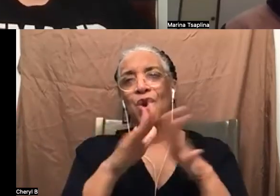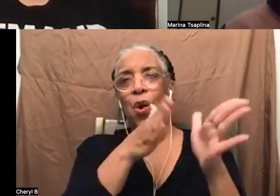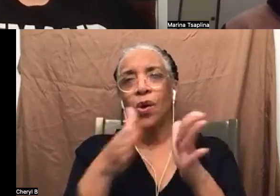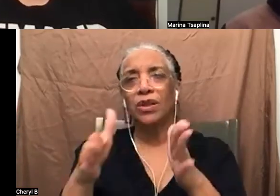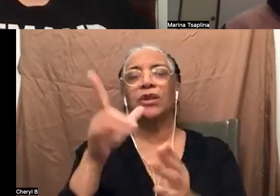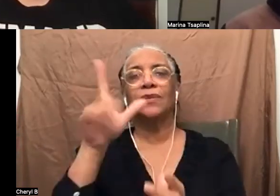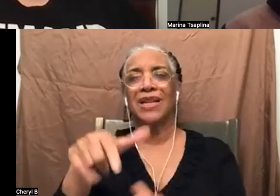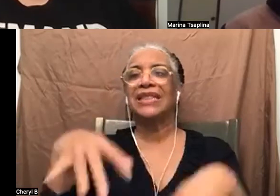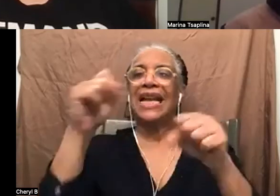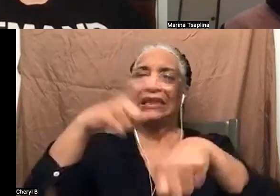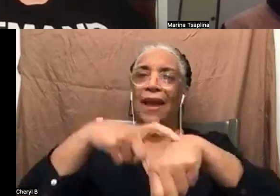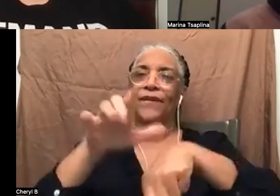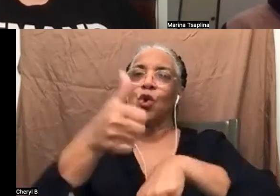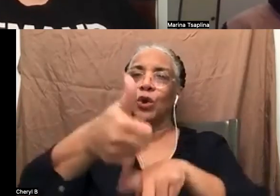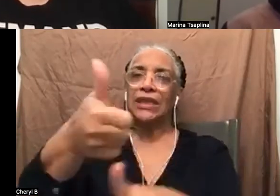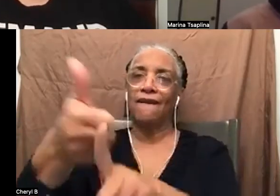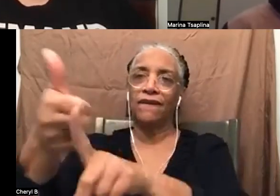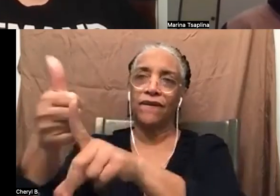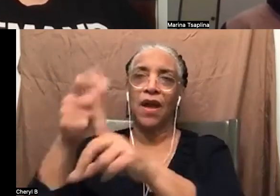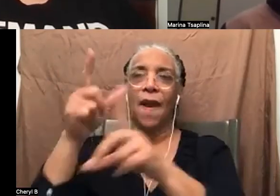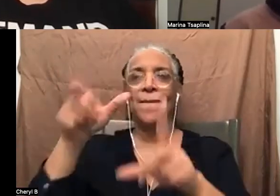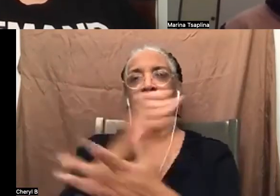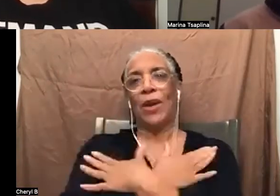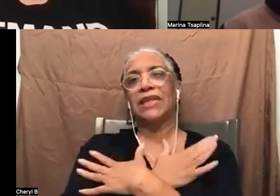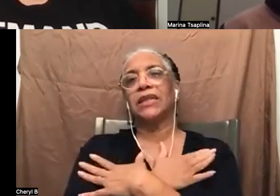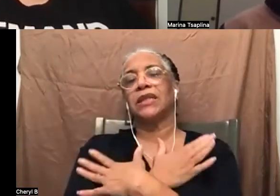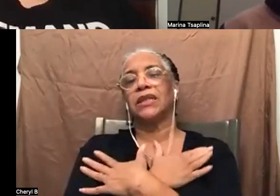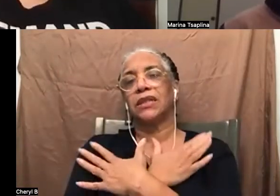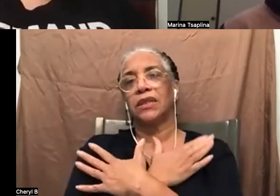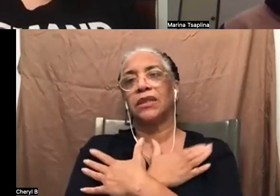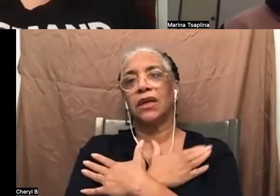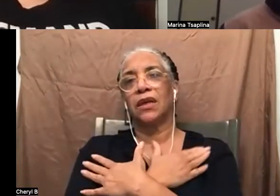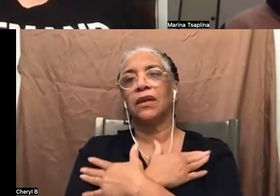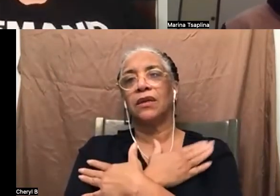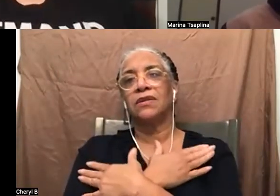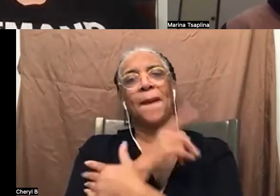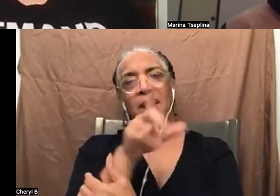for yourself. You have to rest. This is where I think Crip time